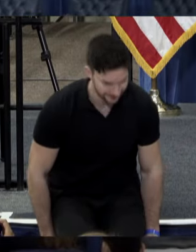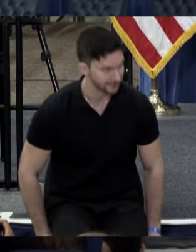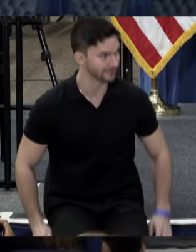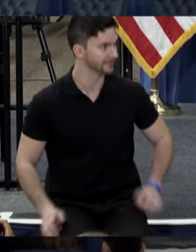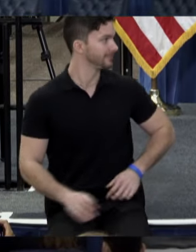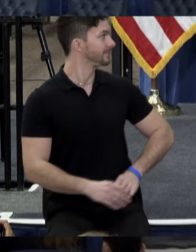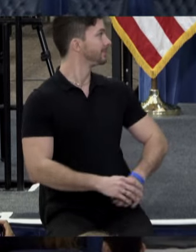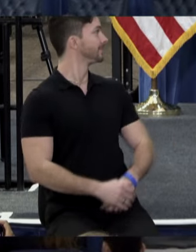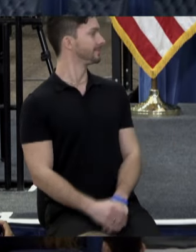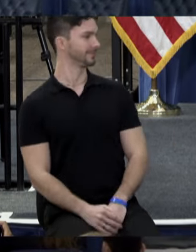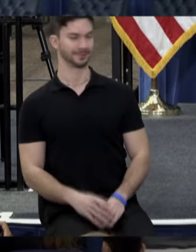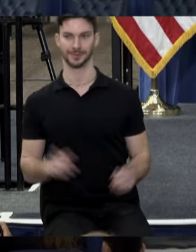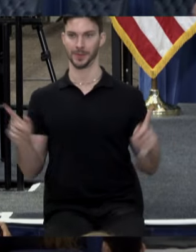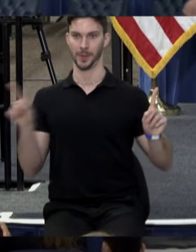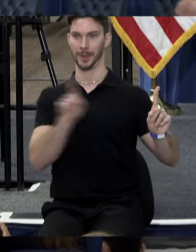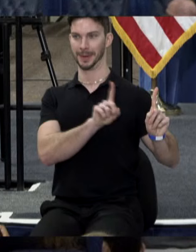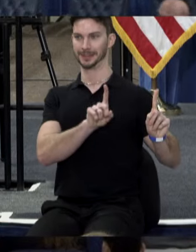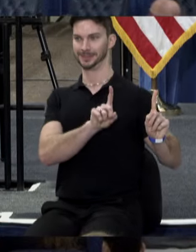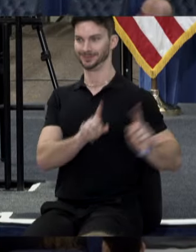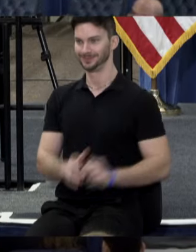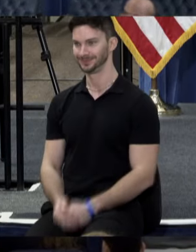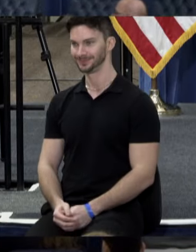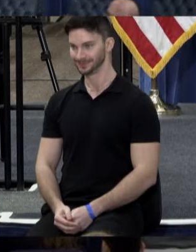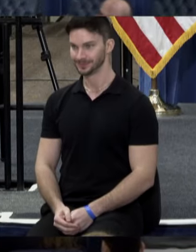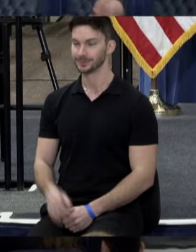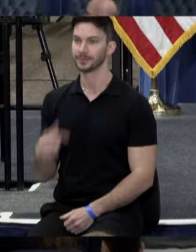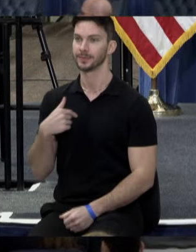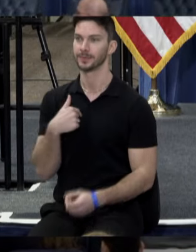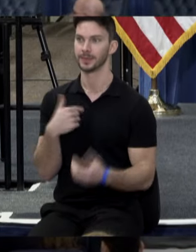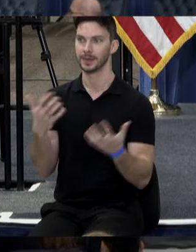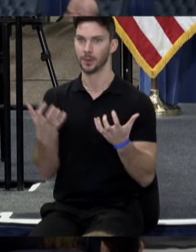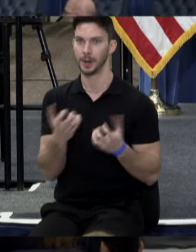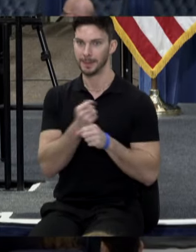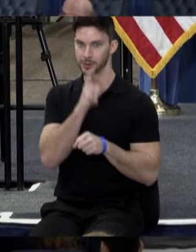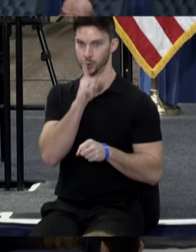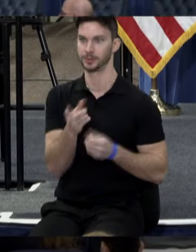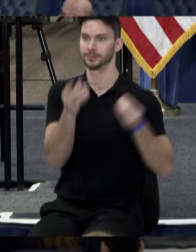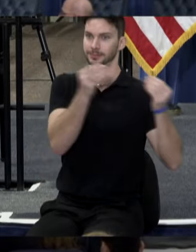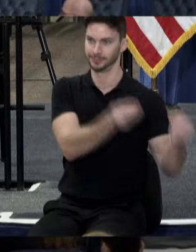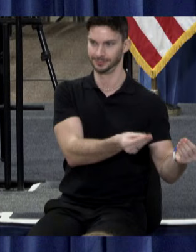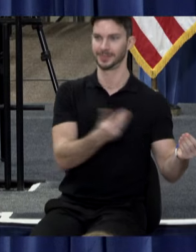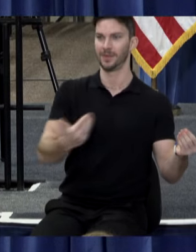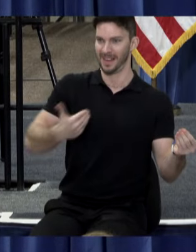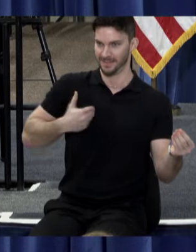come here. I just want a picture that Is it upside down? Oops. Oh,